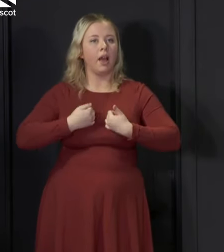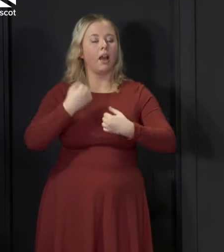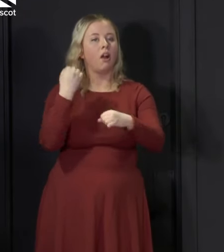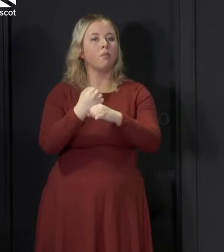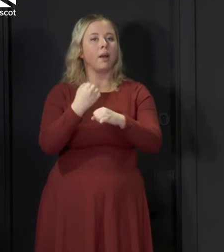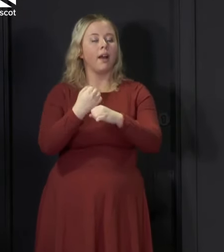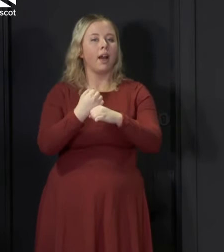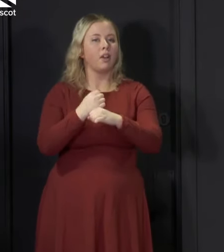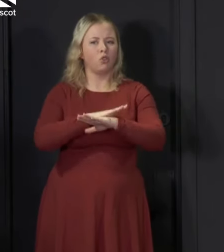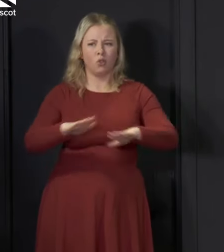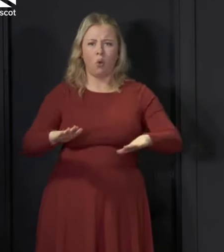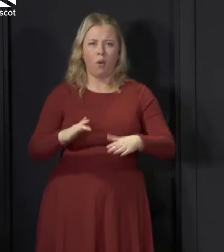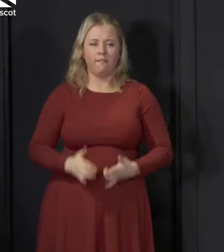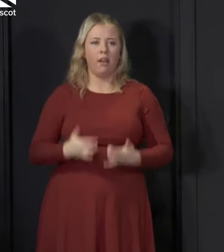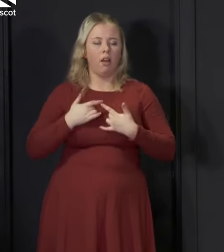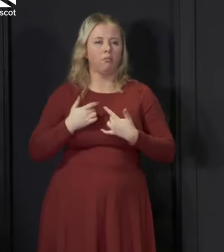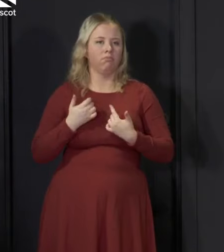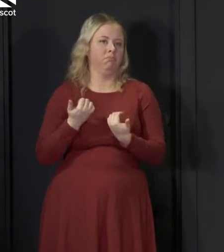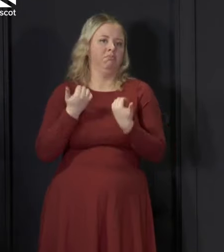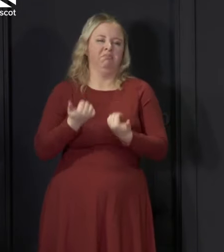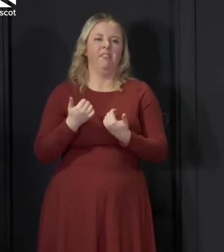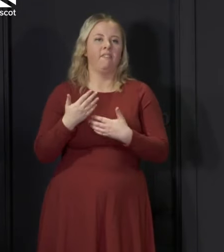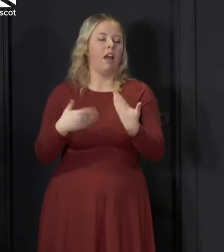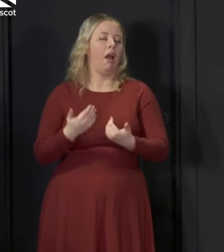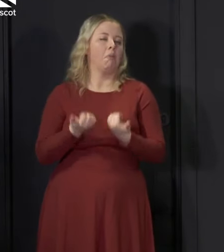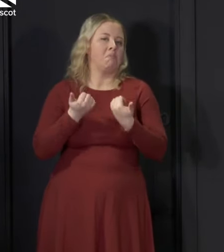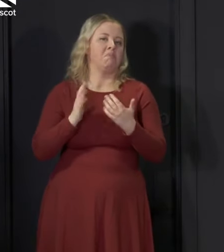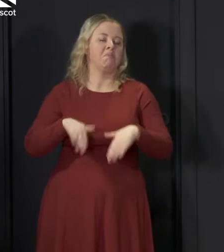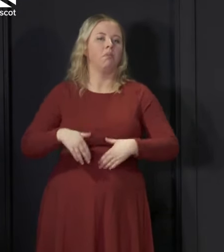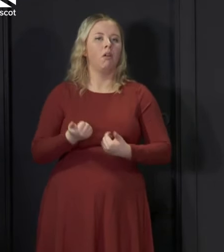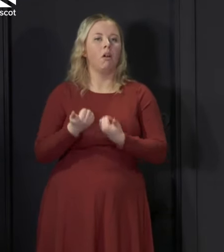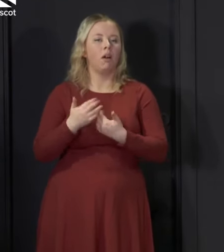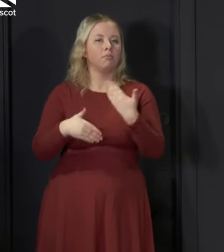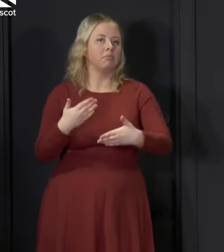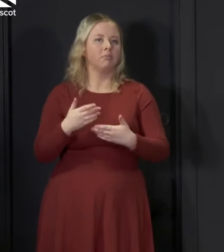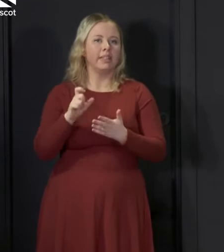been no complacency at any stage of dealing with this crisis. Does that mean we've not